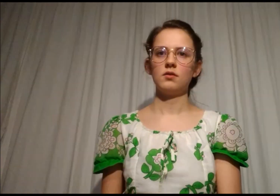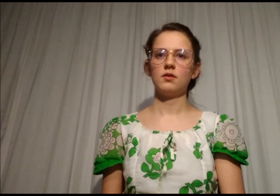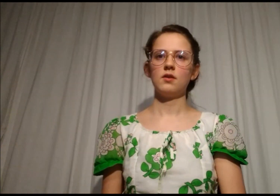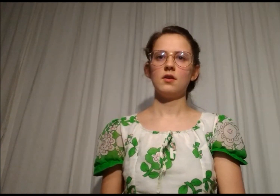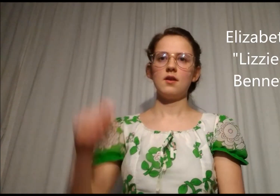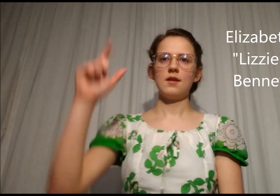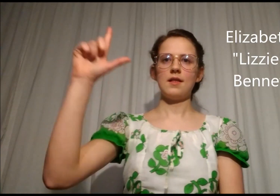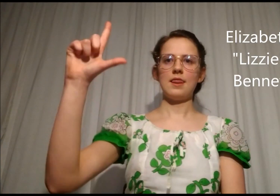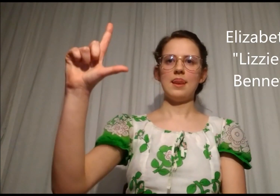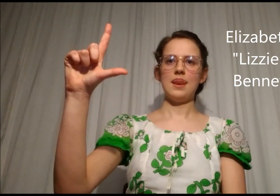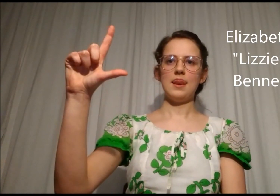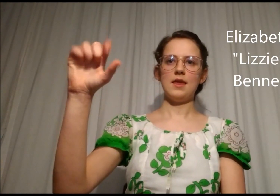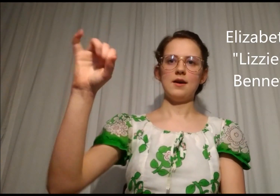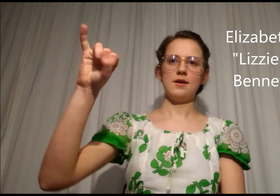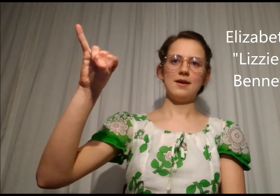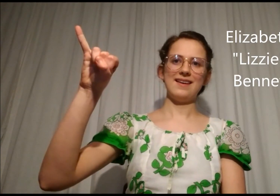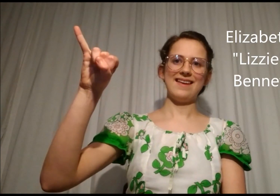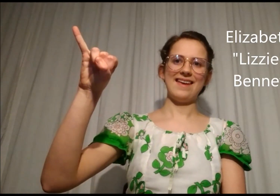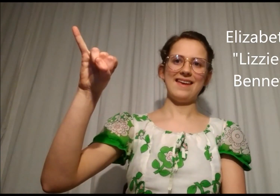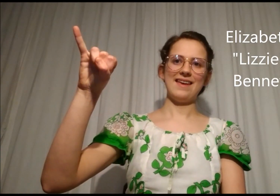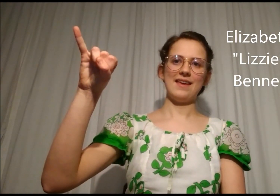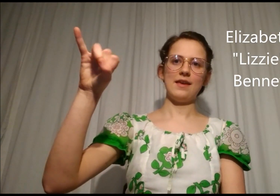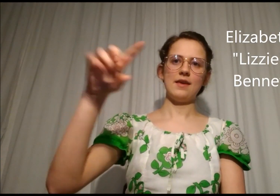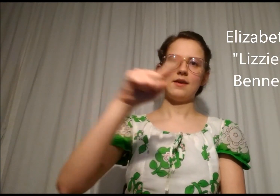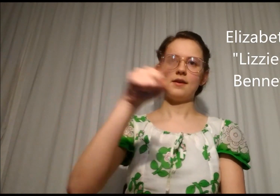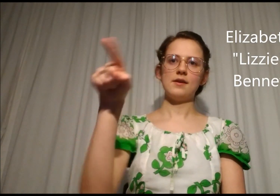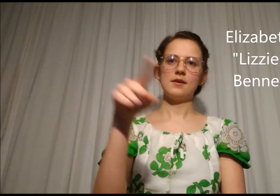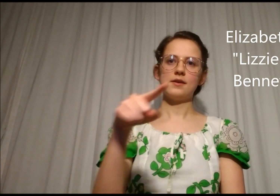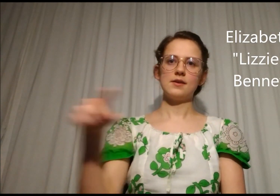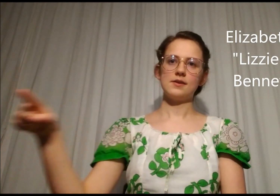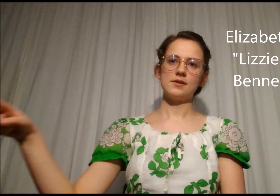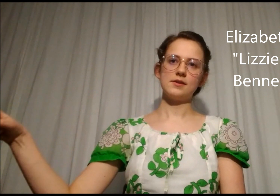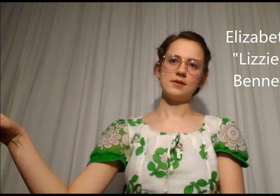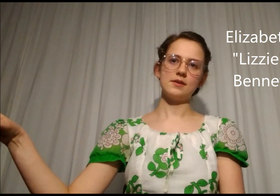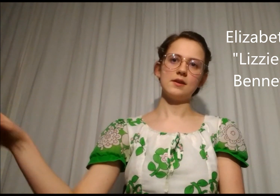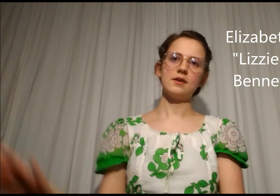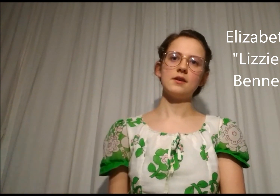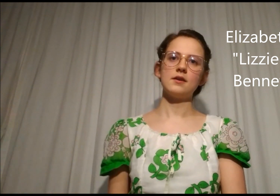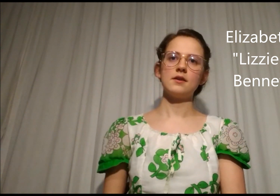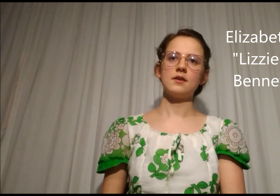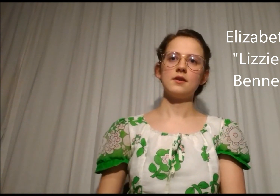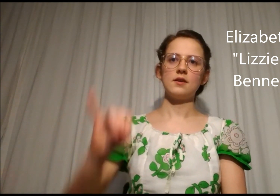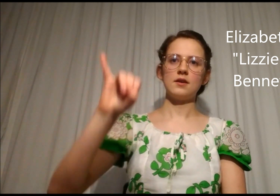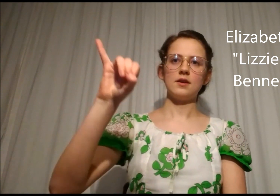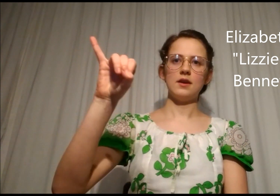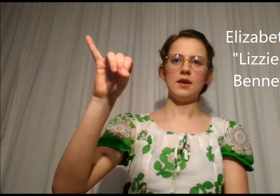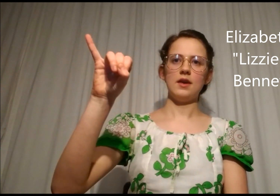L-I-ZZ-I